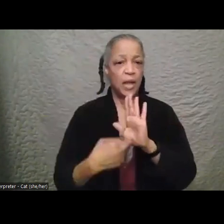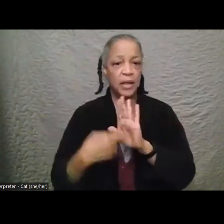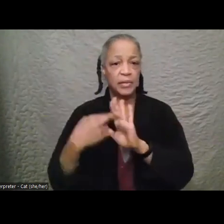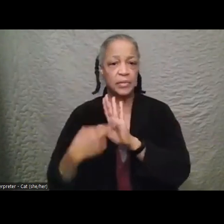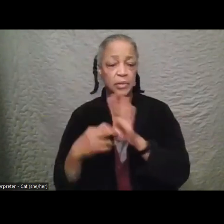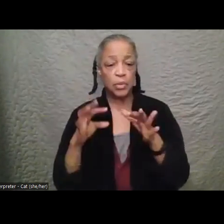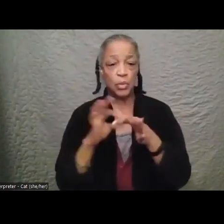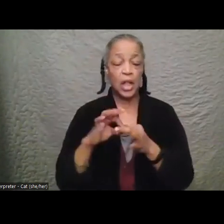Honda.